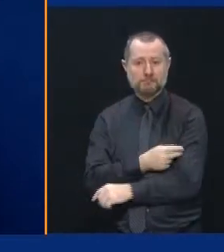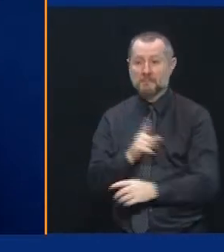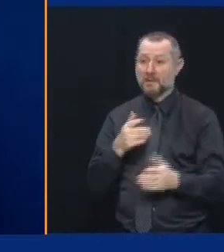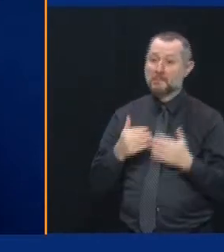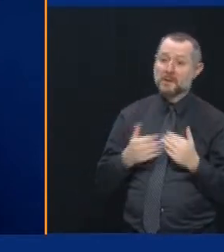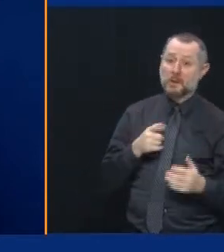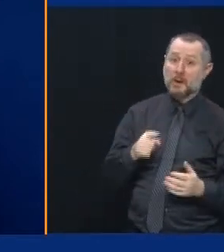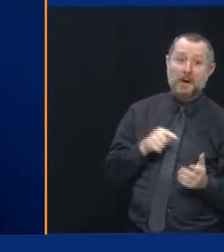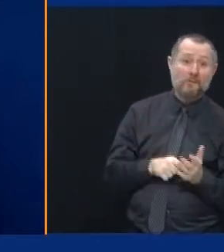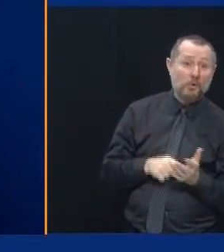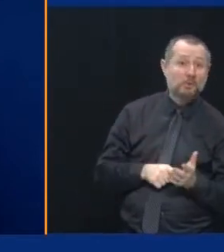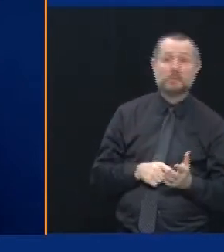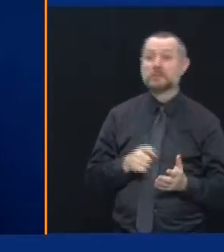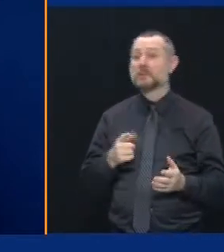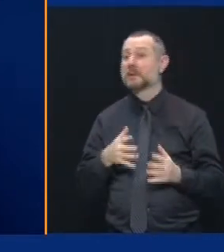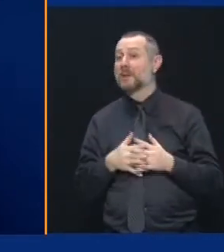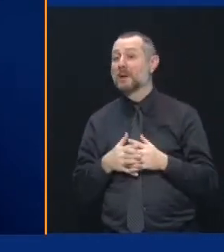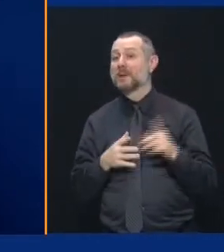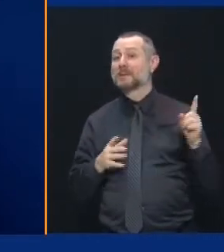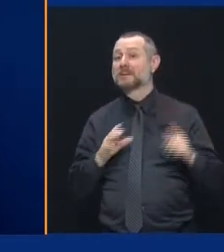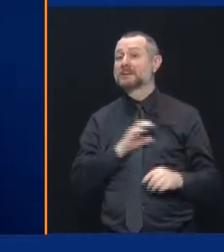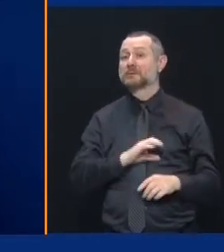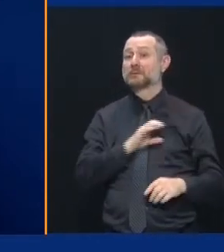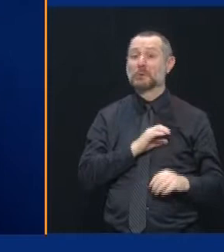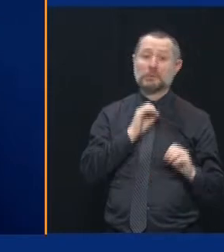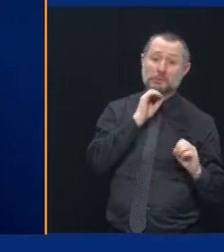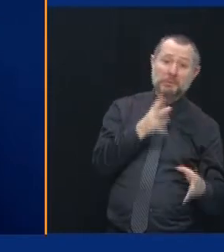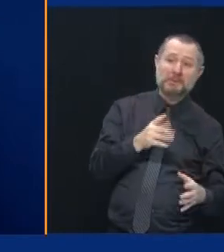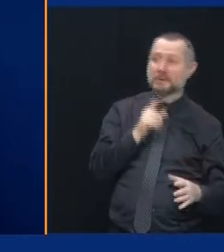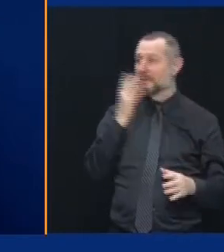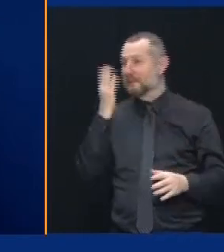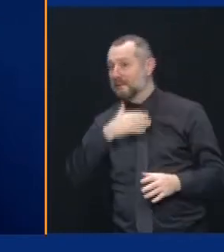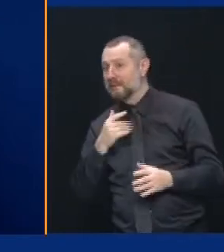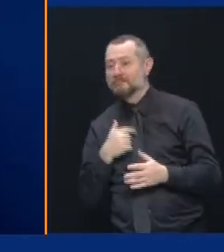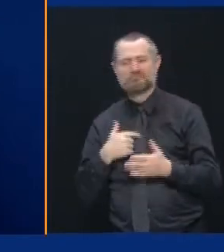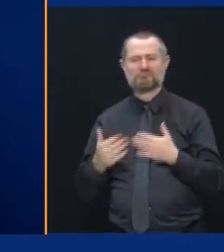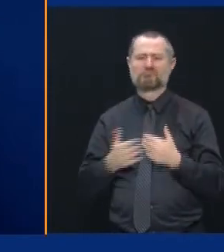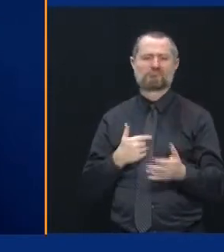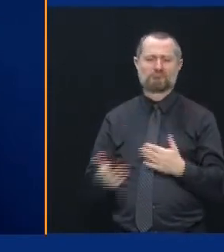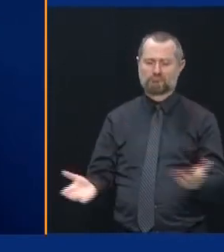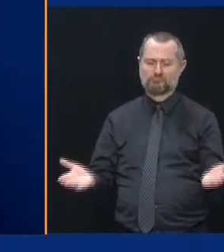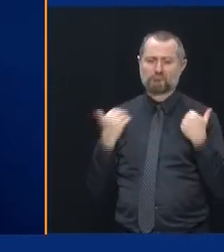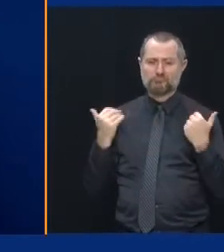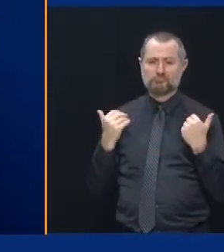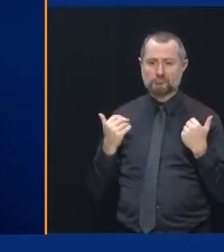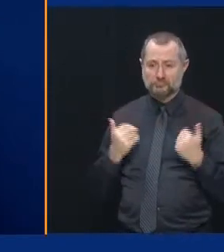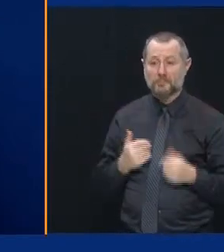THAT FREE, SAFE VACCINES ARE AVAILABLE REGARDLESS OF AN INDIVIDUAL'S ABILITY TO PAY OR THEIR IMMIGRATION STATUS.